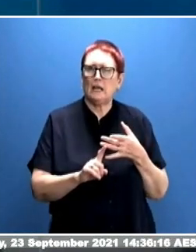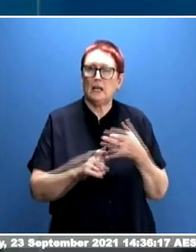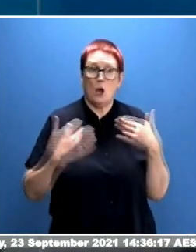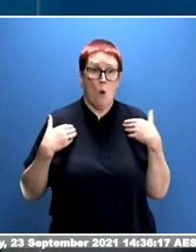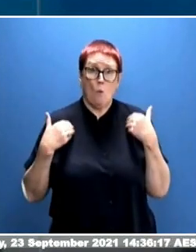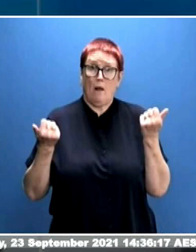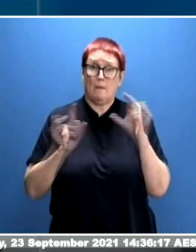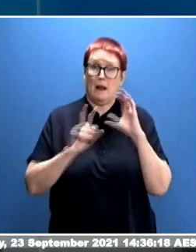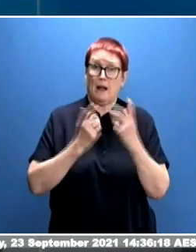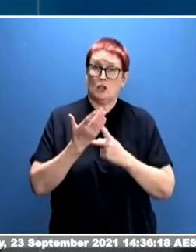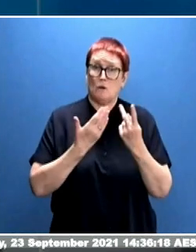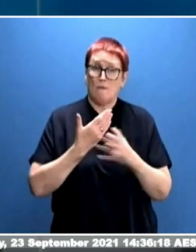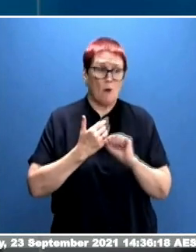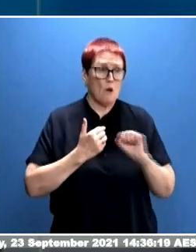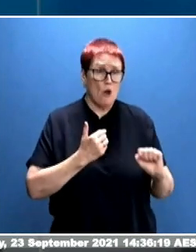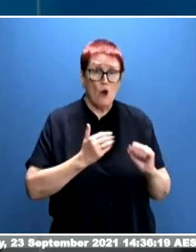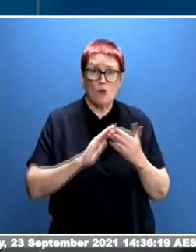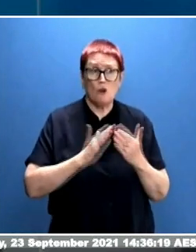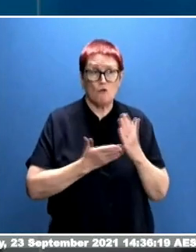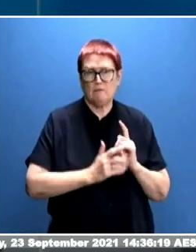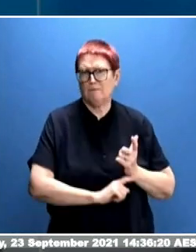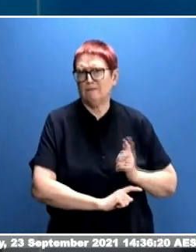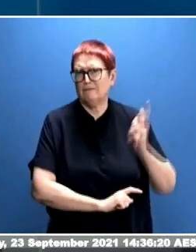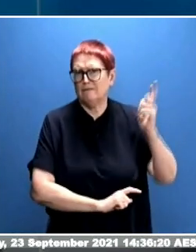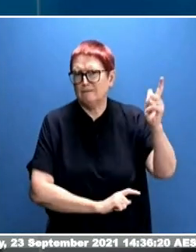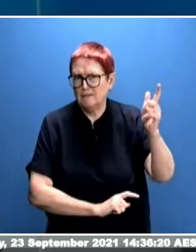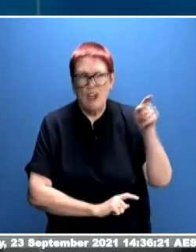program from her remote community that is coming in and working with her.